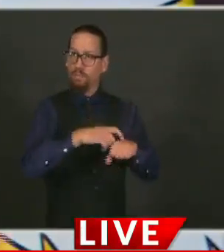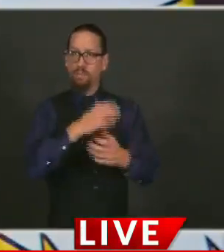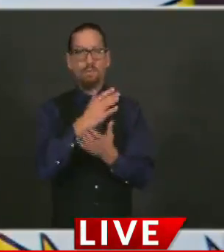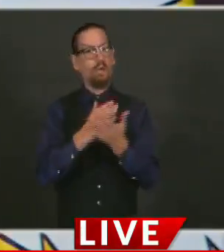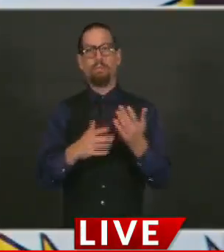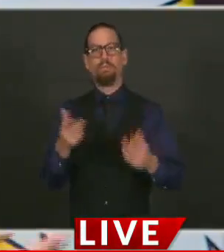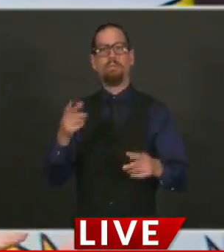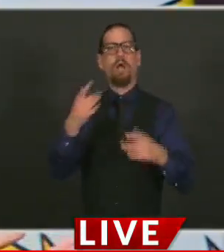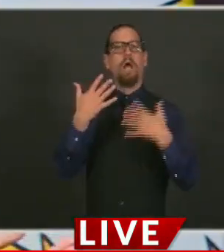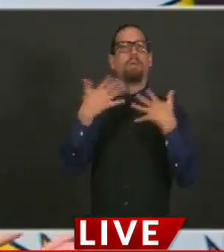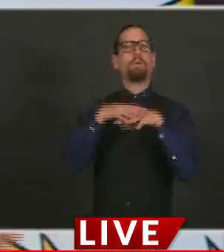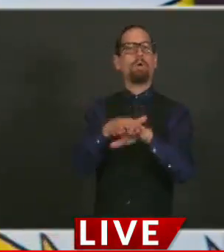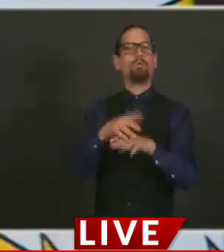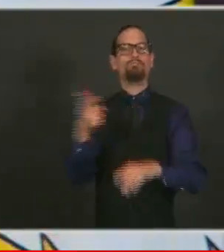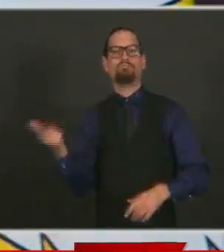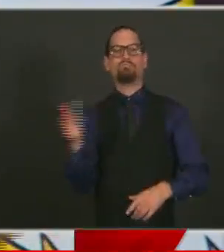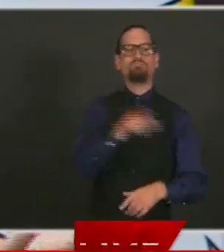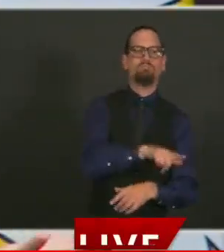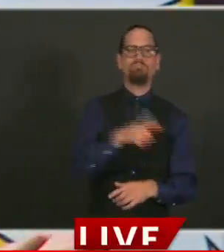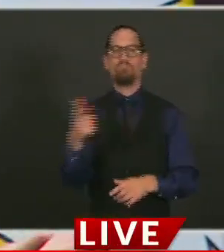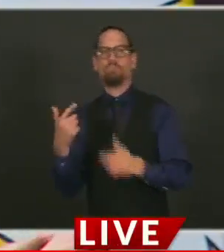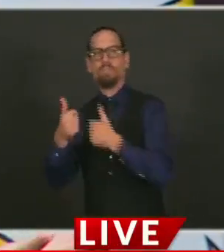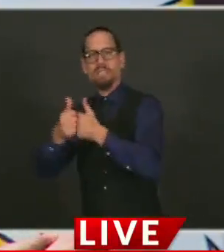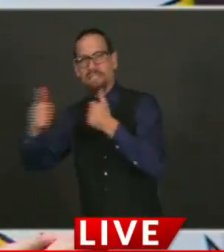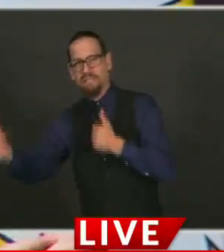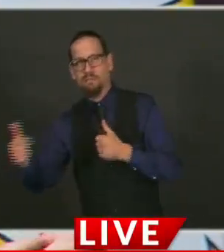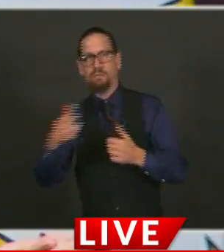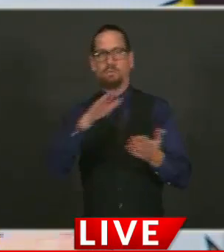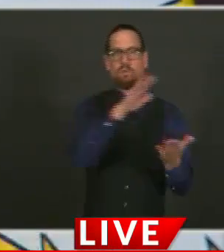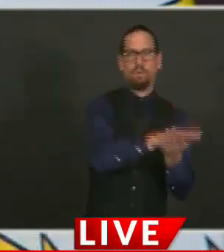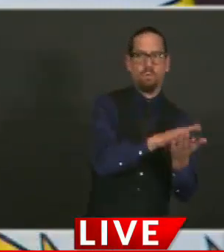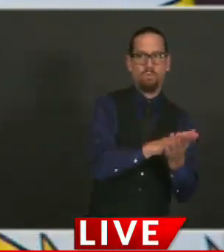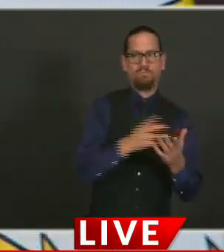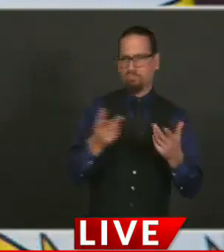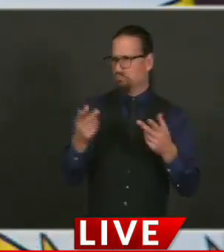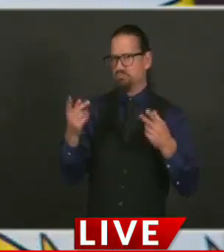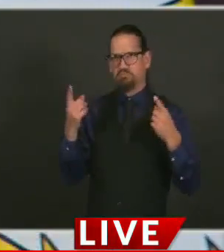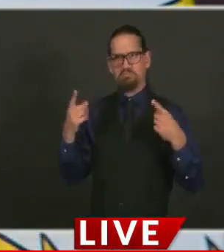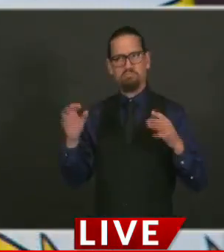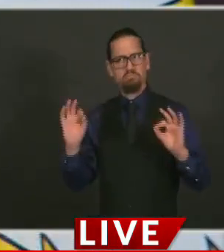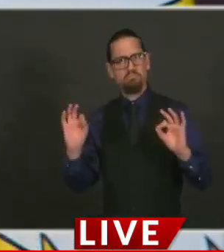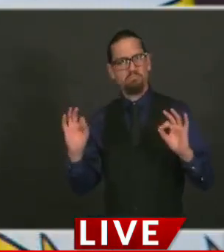WE HAVE ABOUT 100,000 KIDS GOING TO SCHOOL SOME OR ALL OF THE TIME. OVERALL, IT IS WORKING.